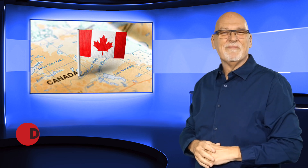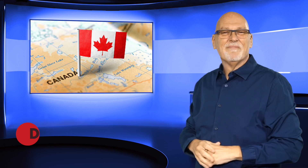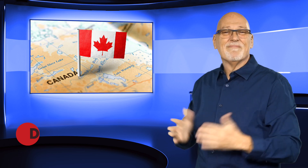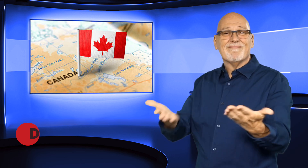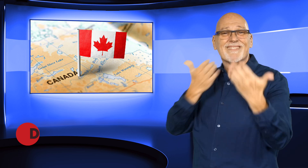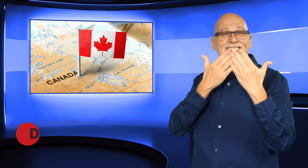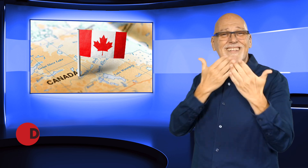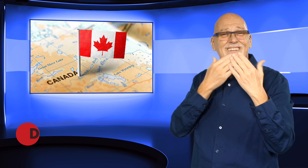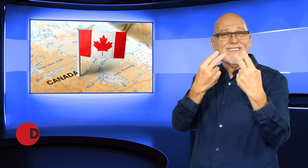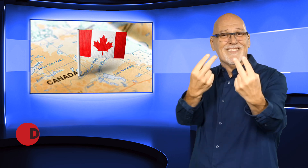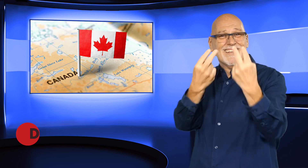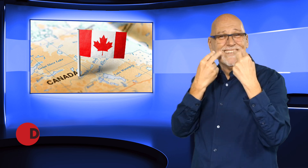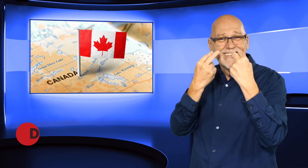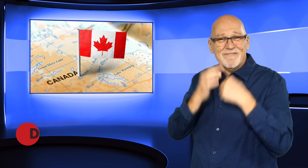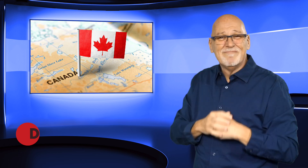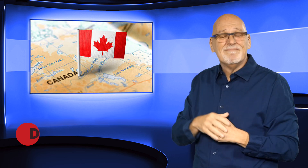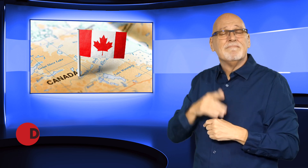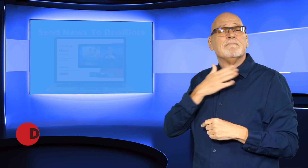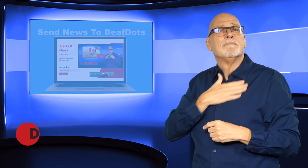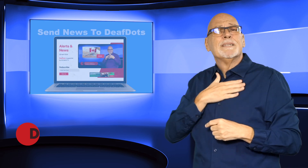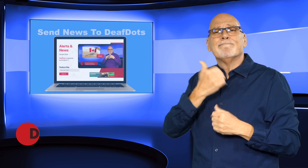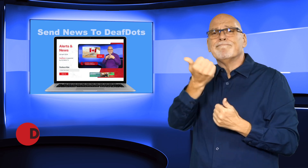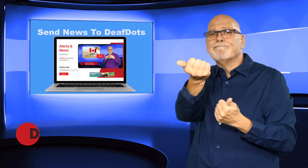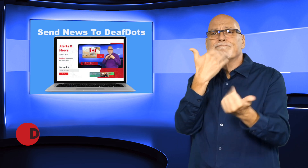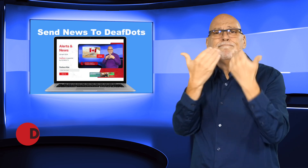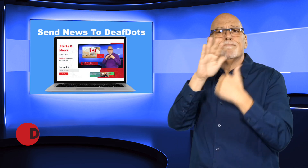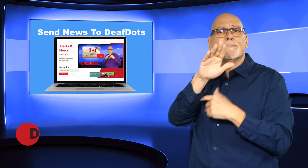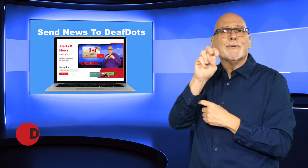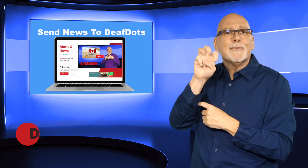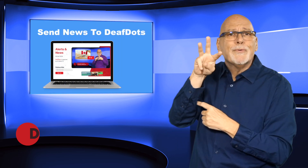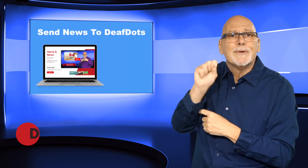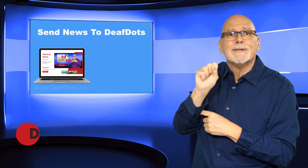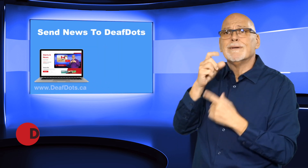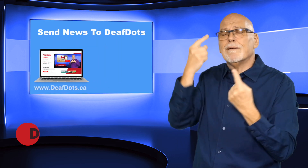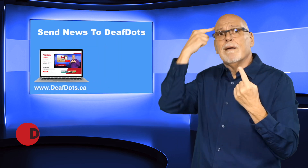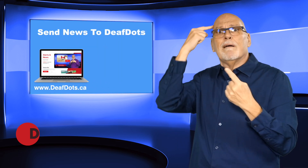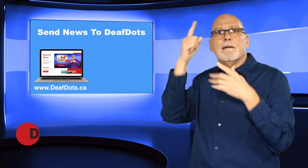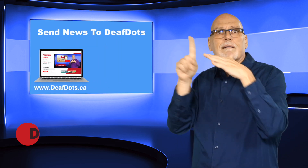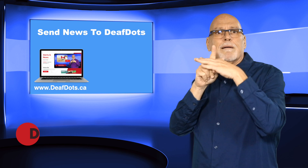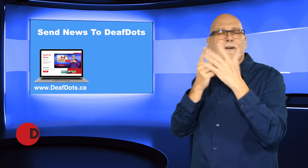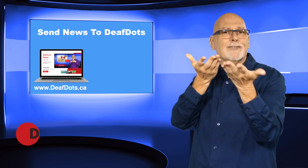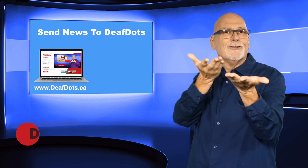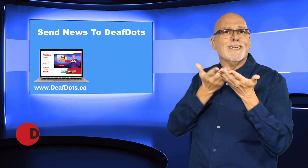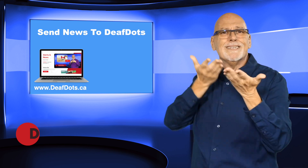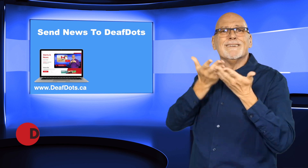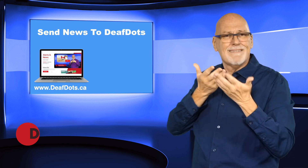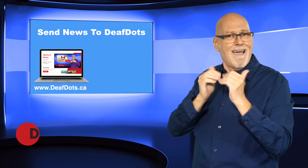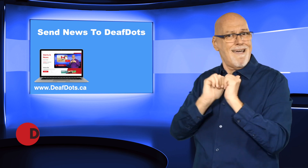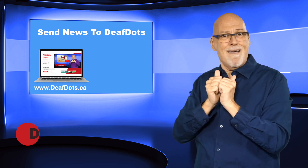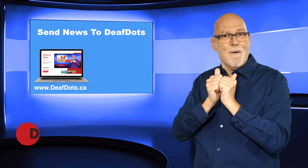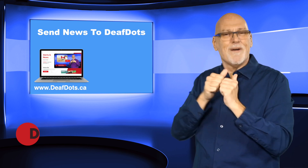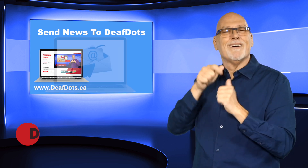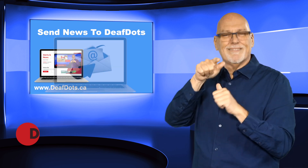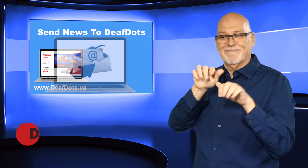Thank you for watching DeafDots. Please send your news suggestions